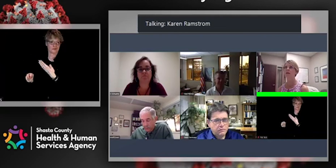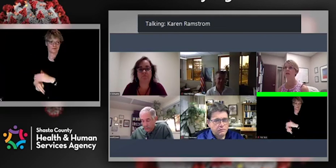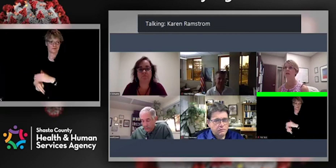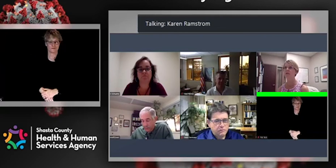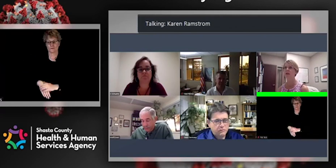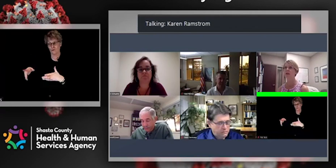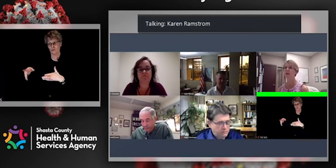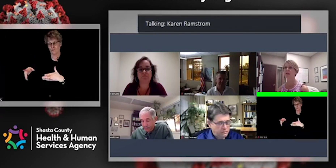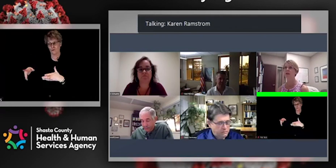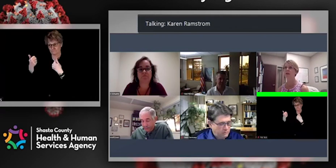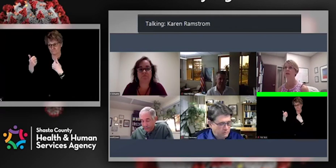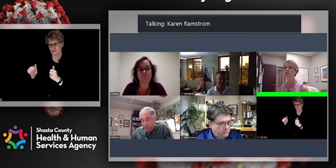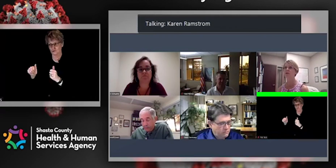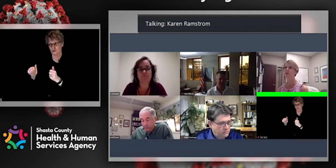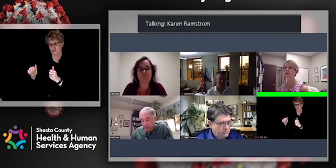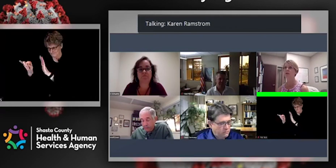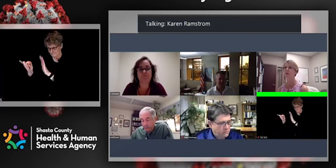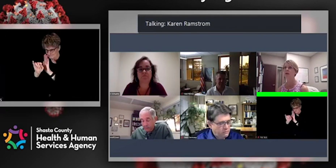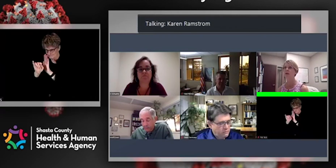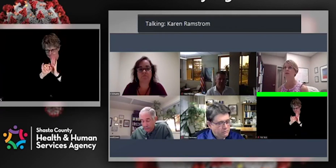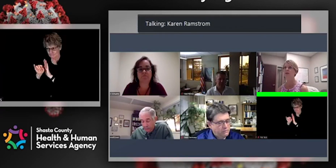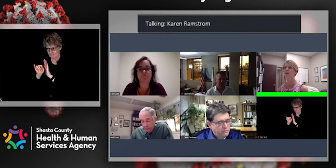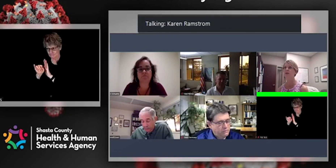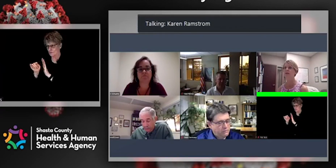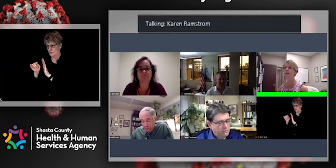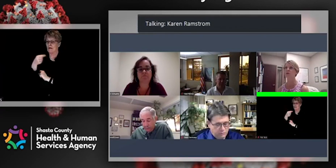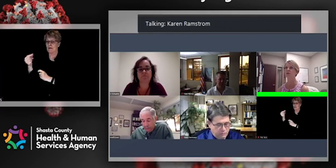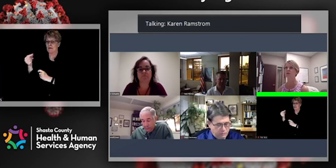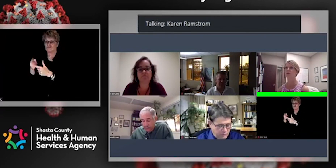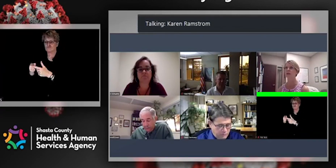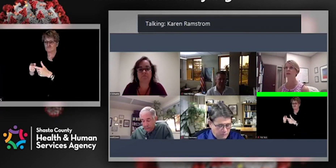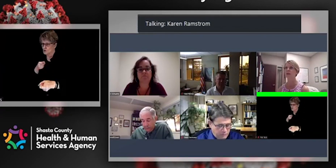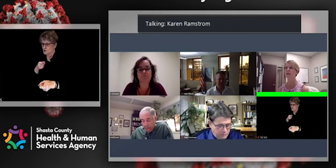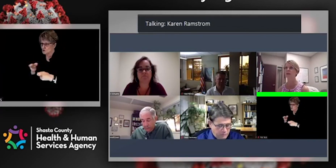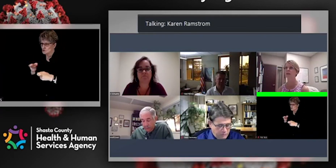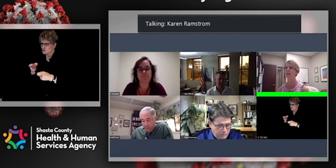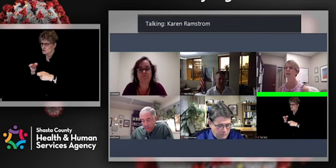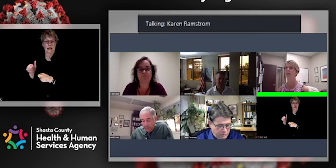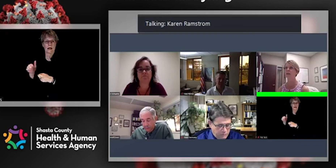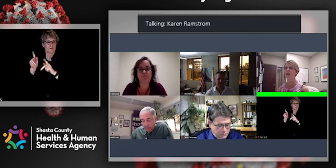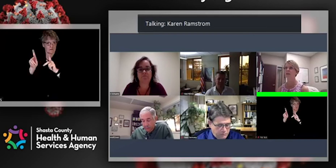to make sure that they're identifying any potential infectious individuals early on,